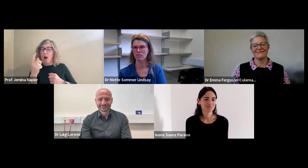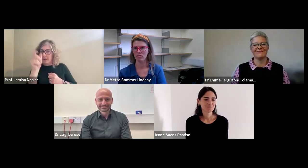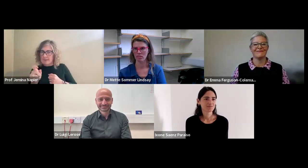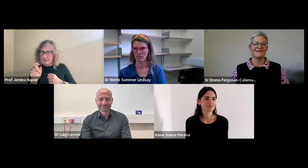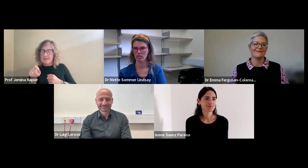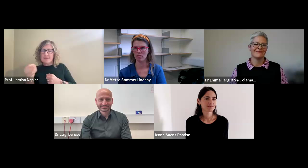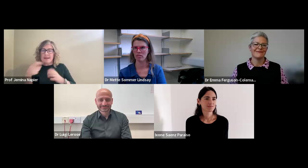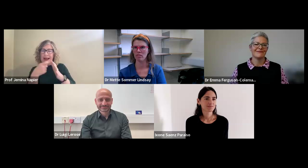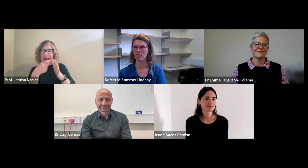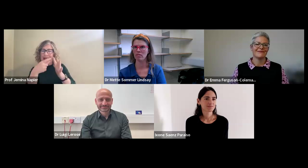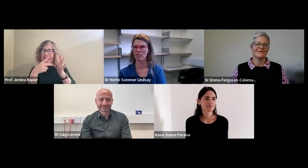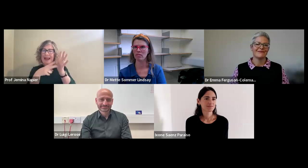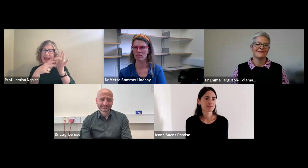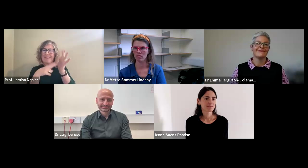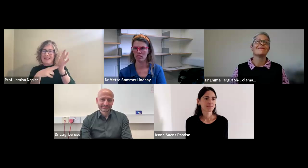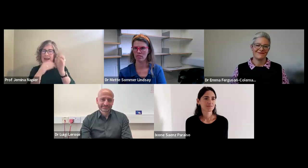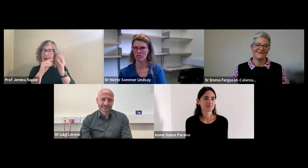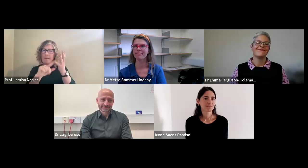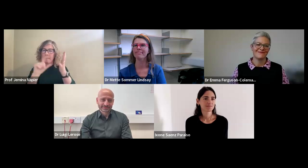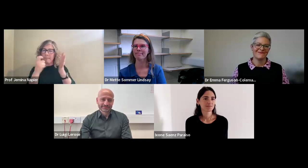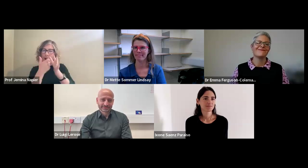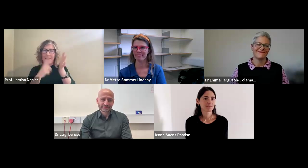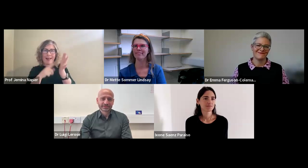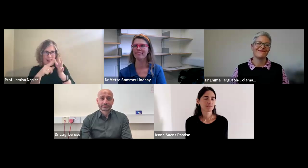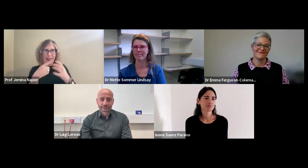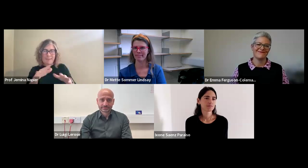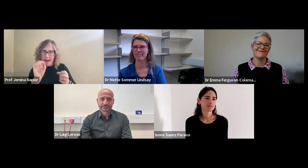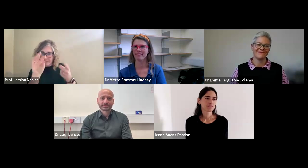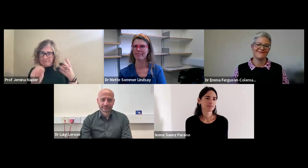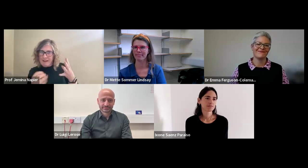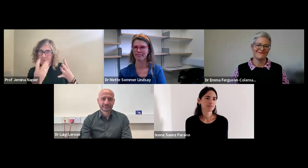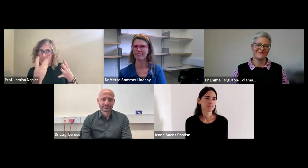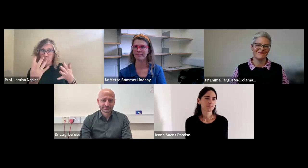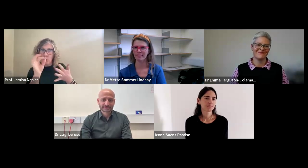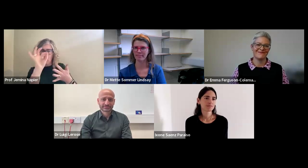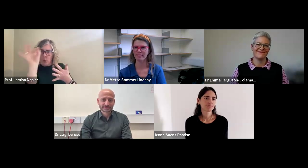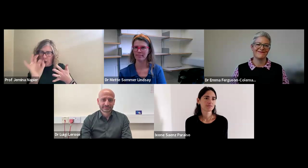had a few questions already written down. Kevin Buckle has provided us with quite a few questions,